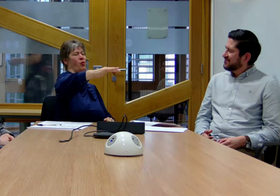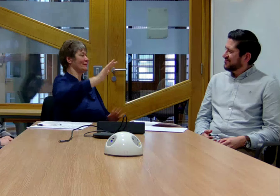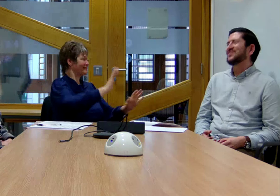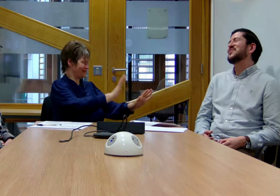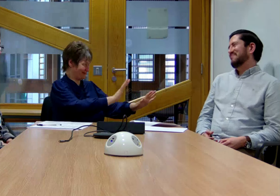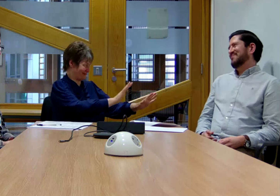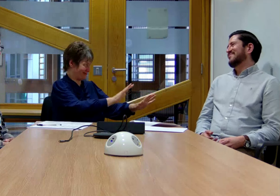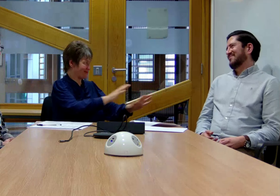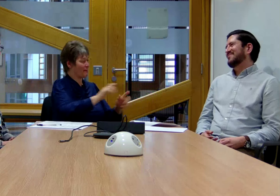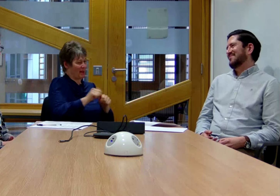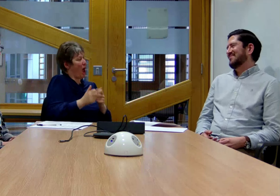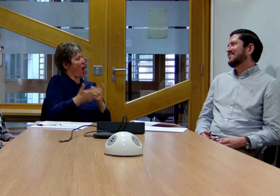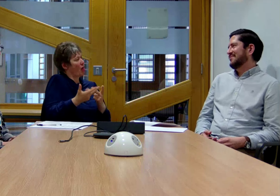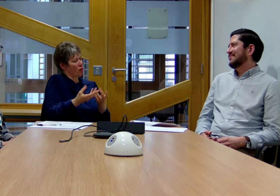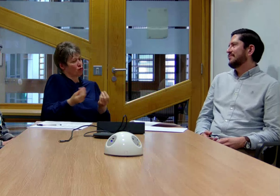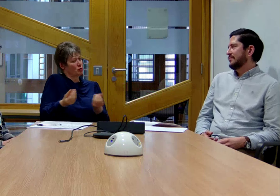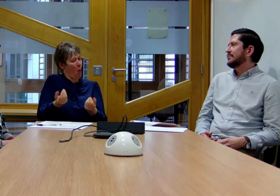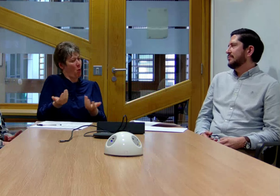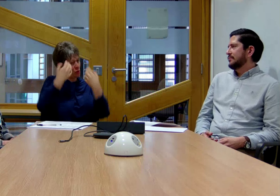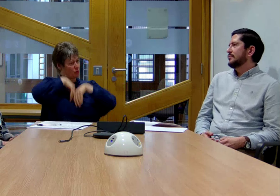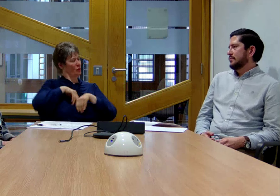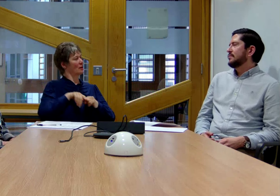use it along with other resources.